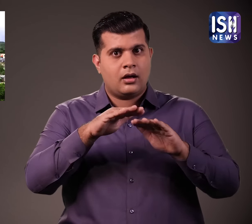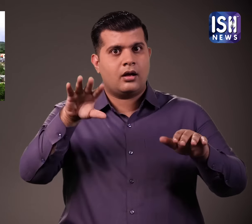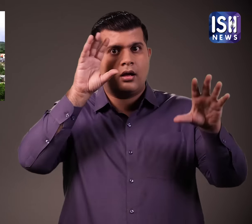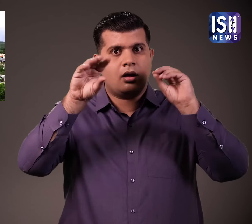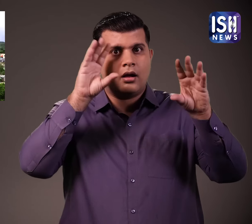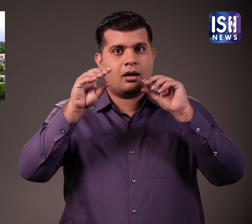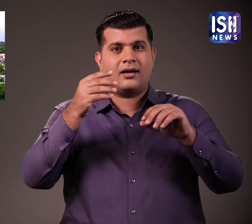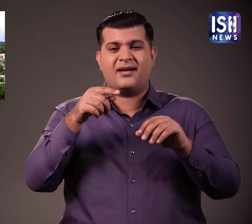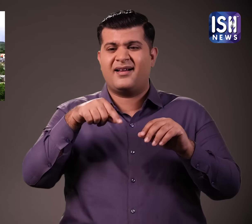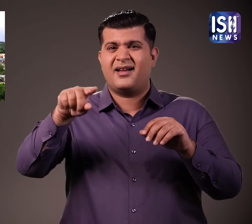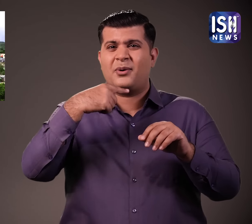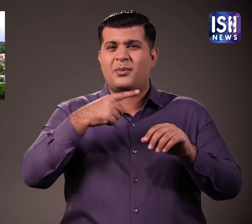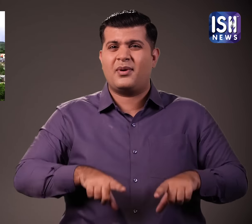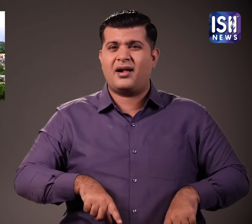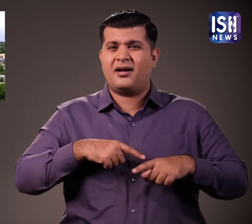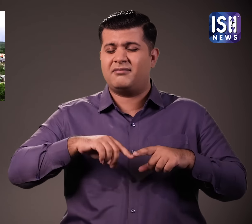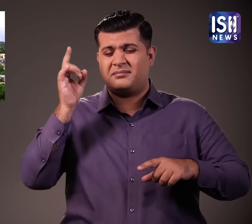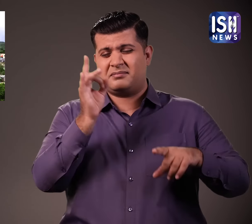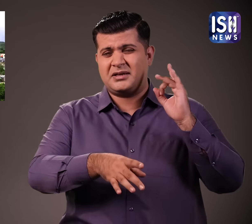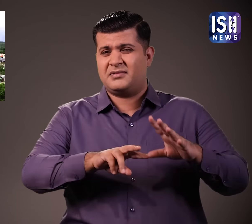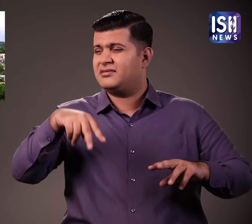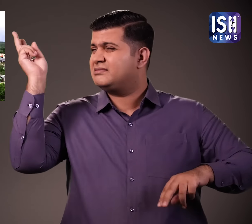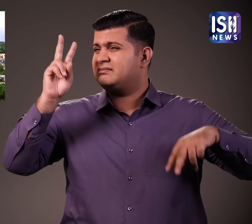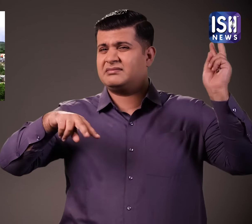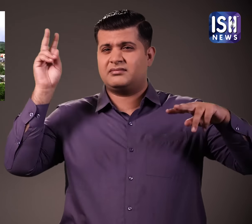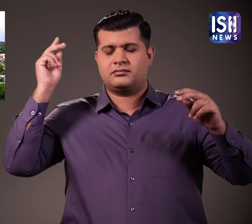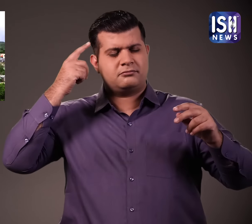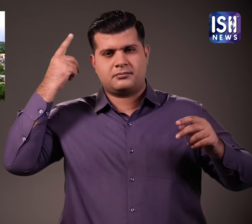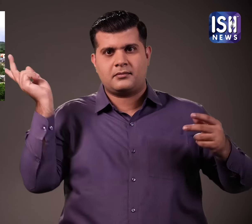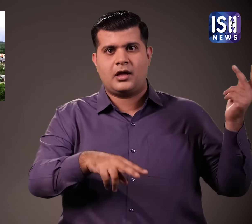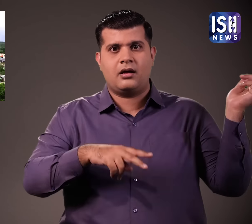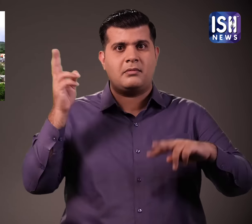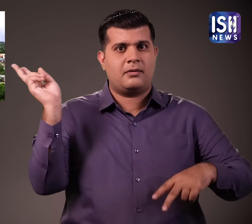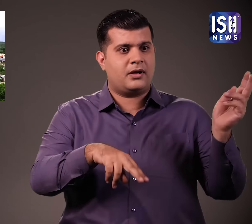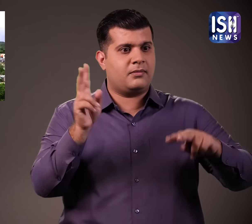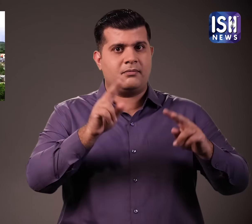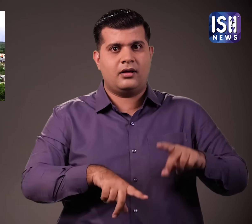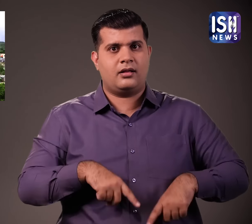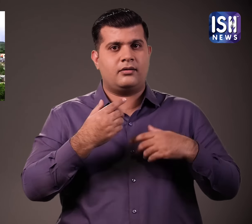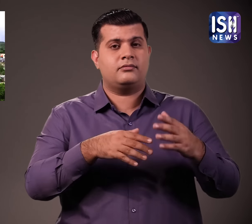As a result, villagers who left Hiware earlier to become laborers in cities returned for better life opportunities.